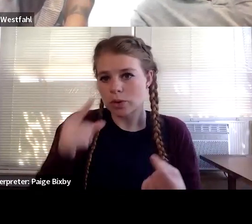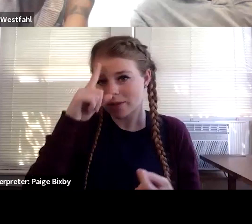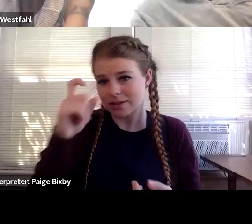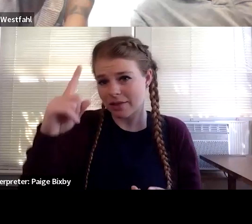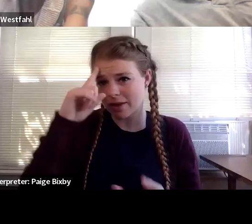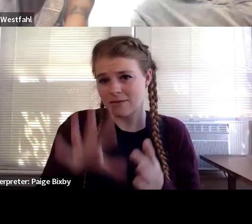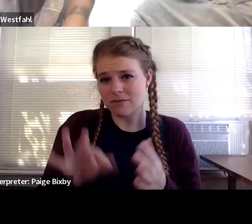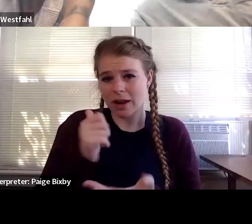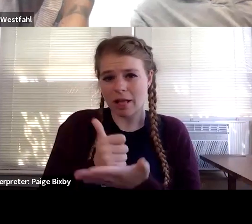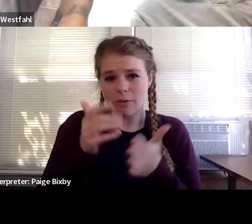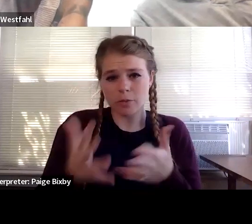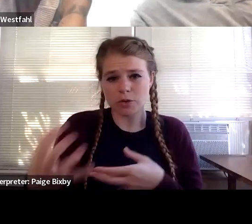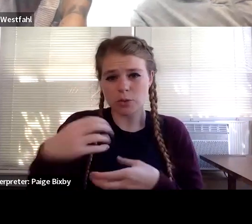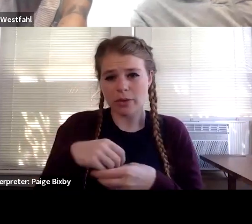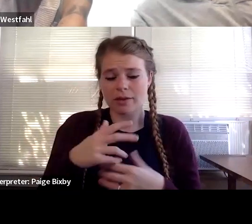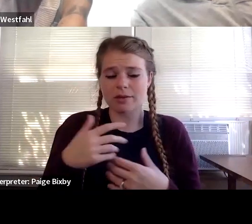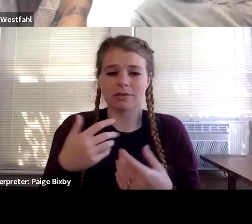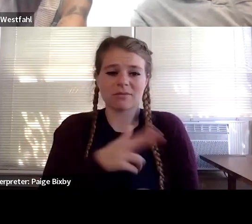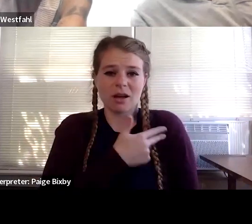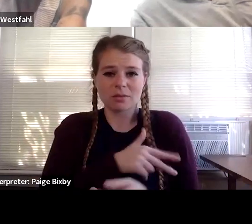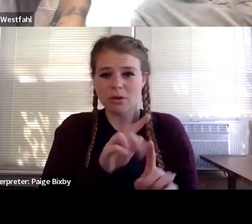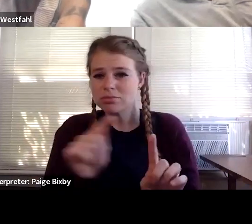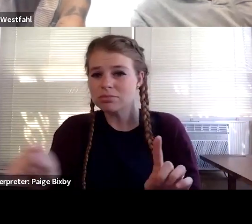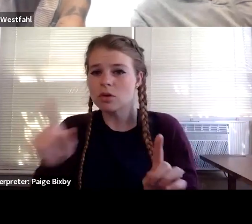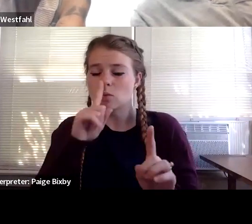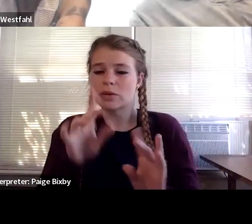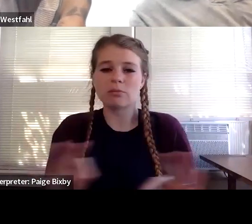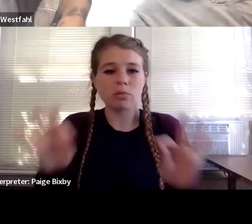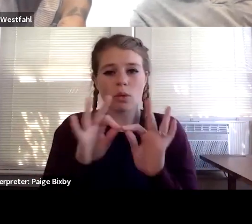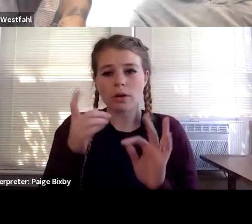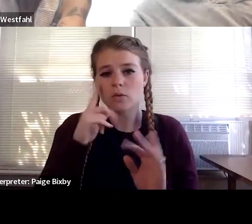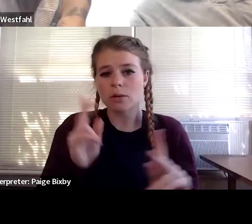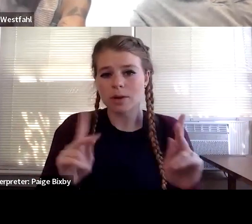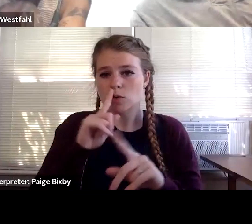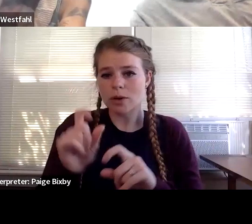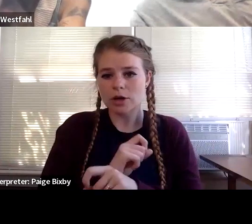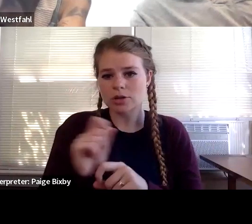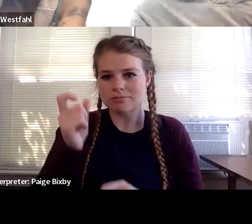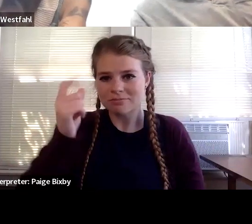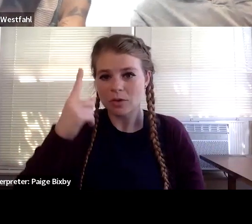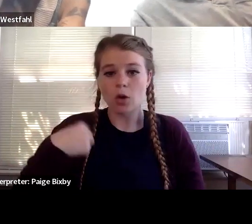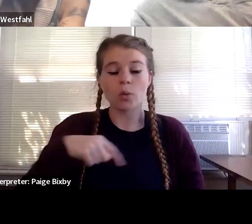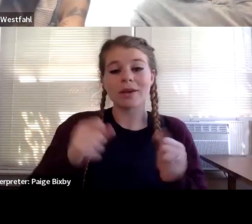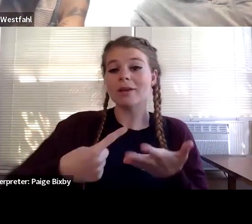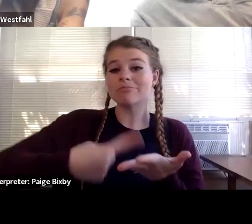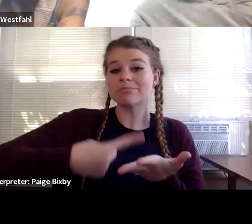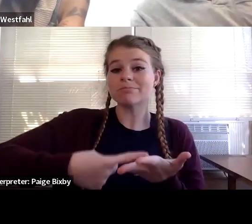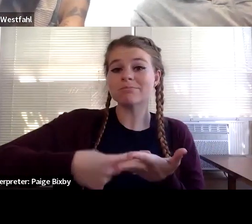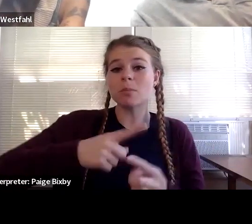in the healthcare institutions is so, so important for people to actually kind of have, you know, we can talk the talk, and until these people actually see what we're doing,